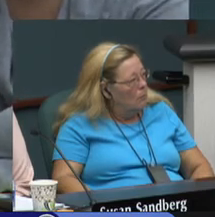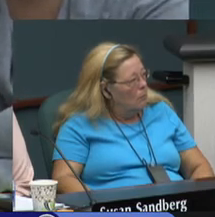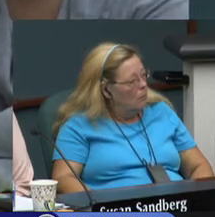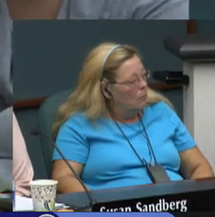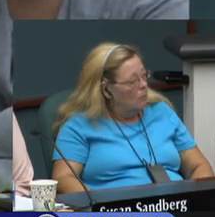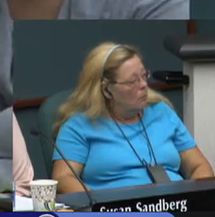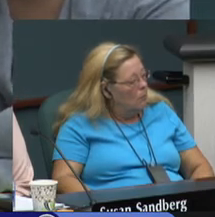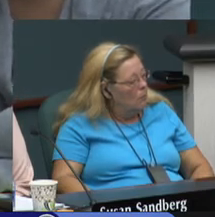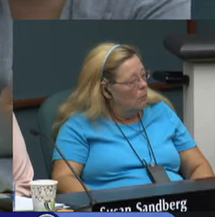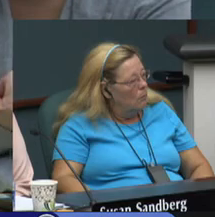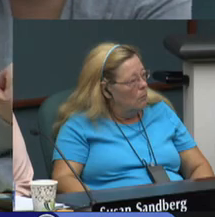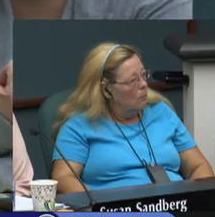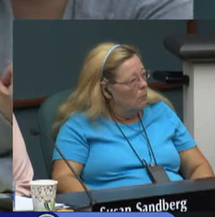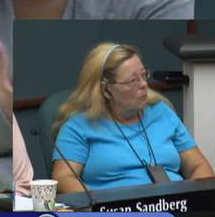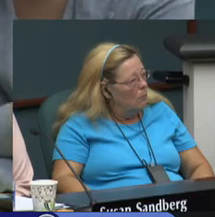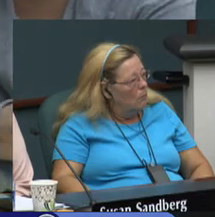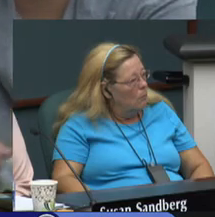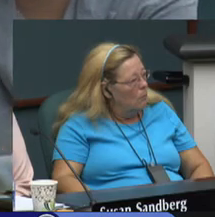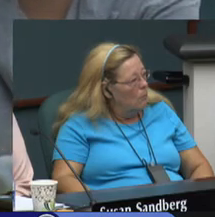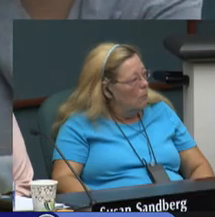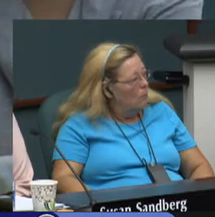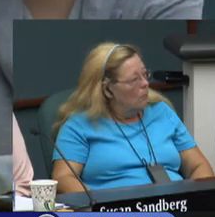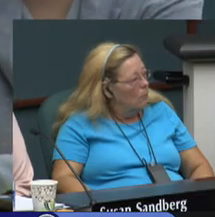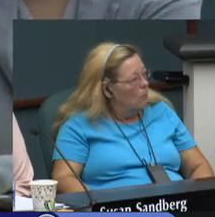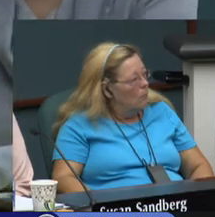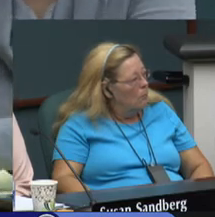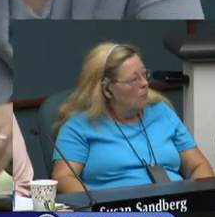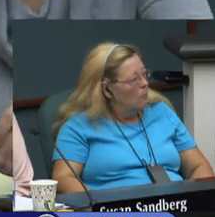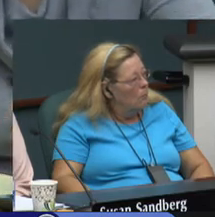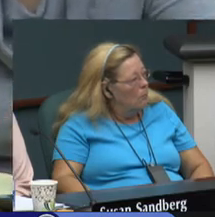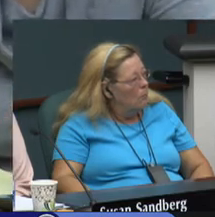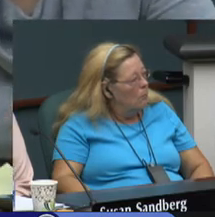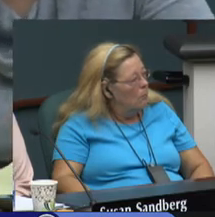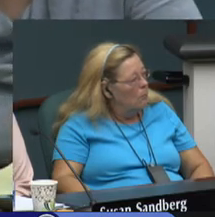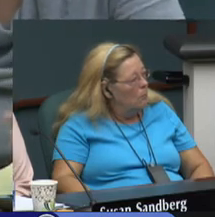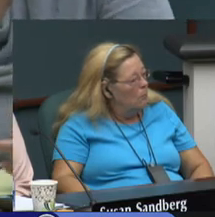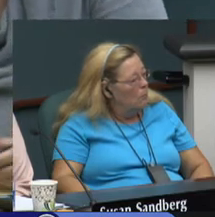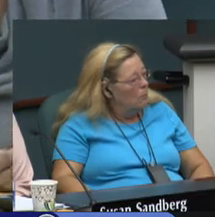that carries over to the new Scott might know I think another point that the you